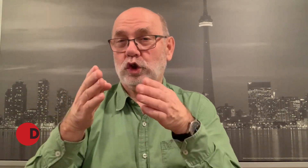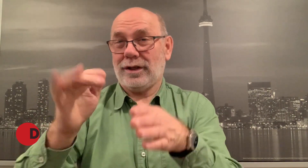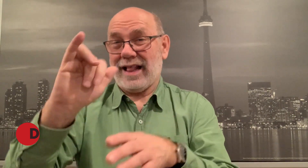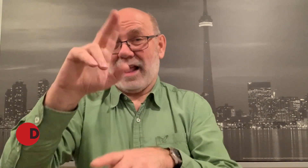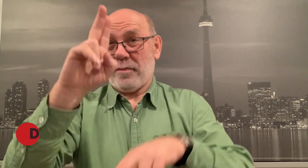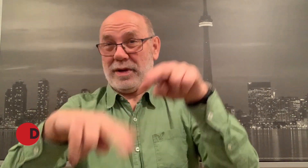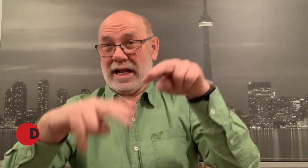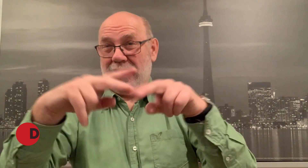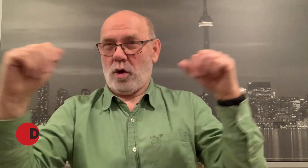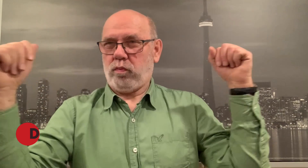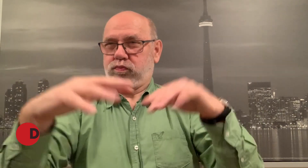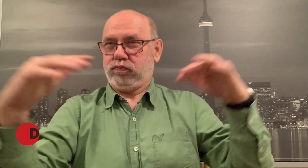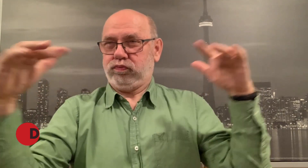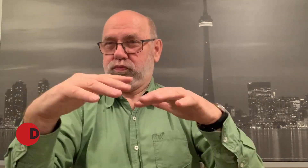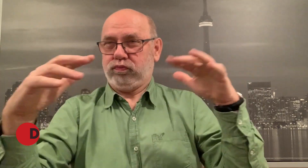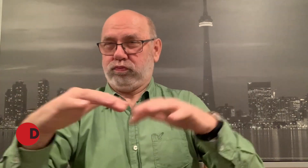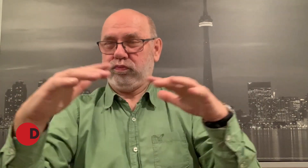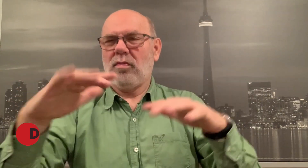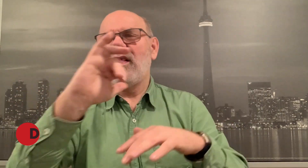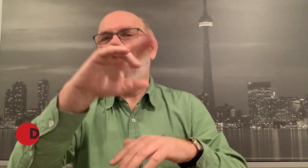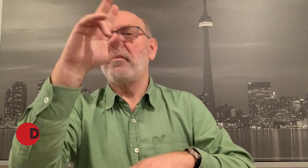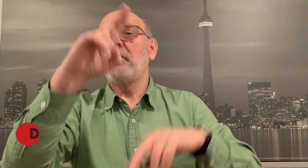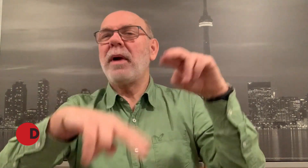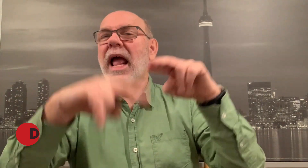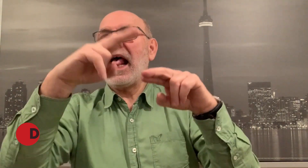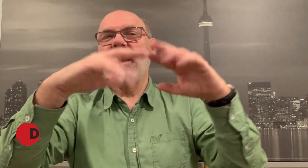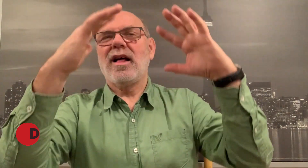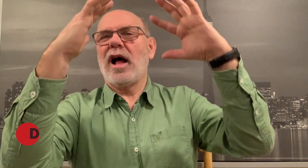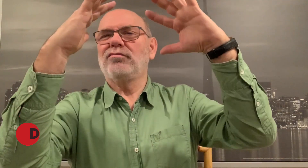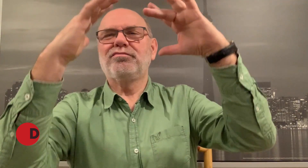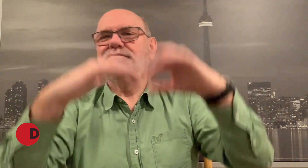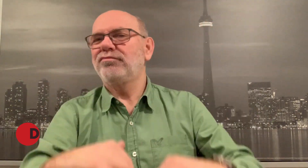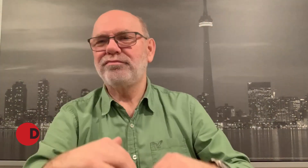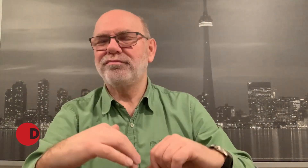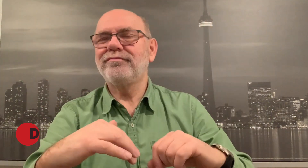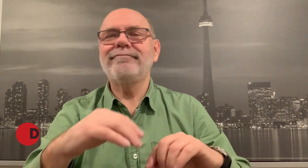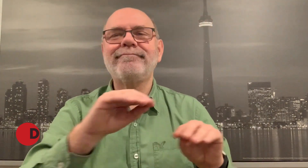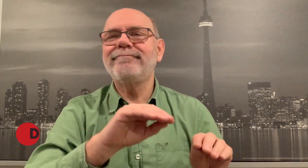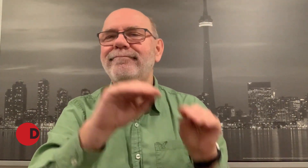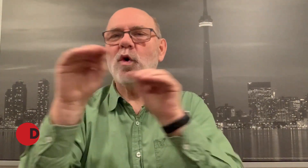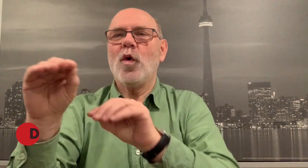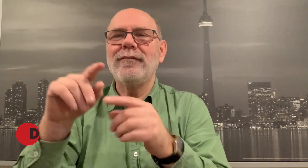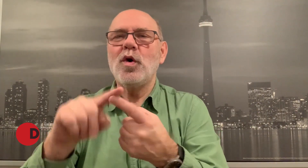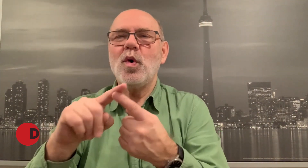it was demolished to make way for redevelopment. It was then